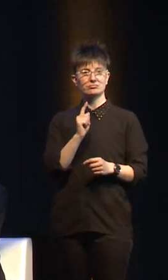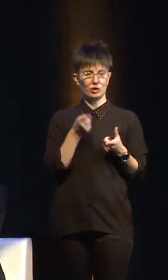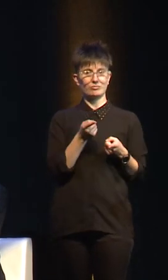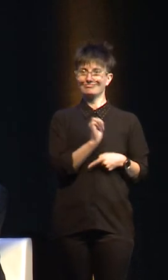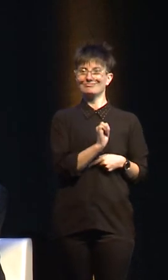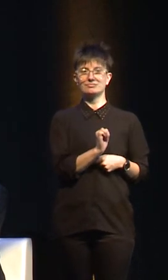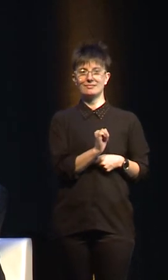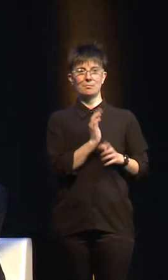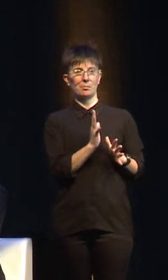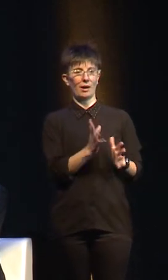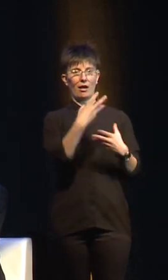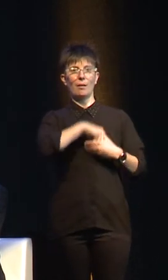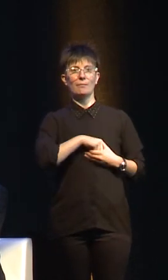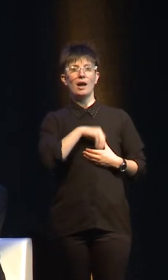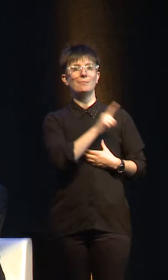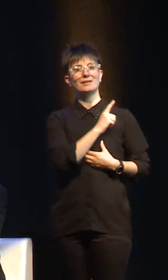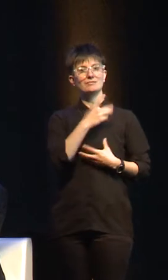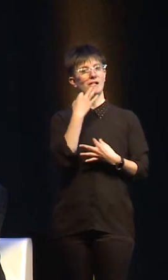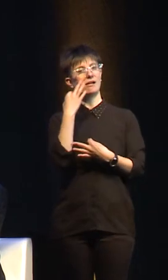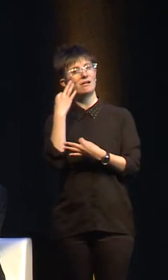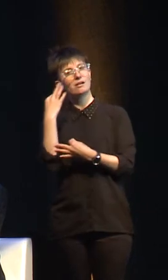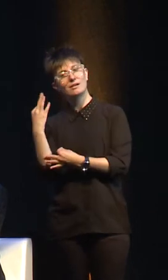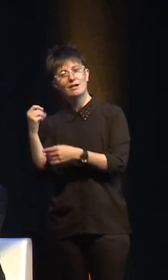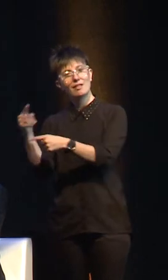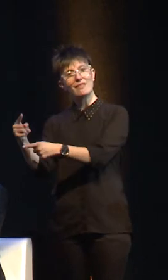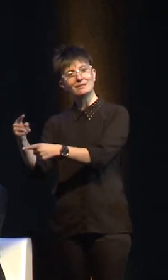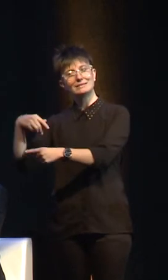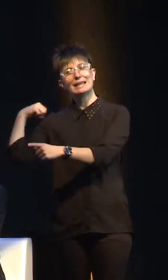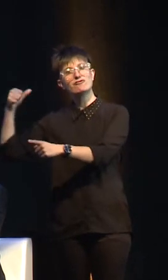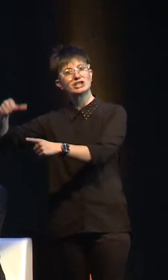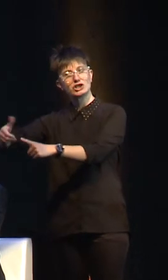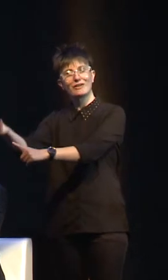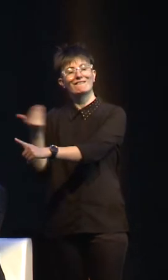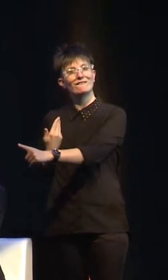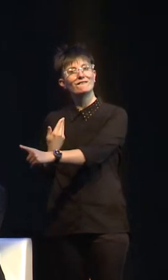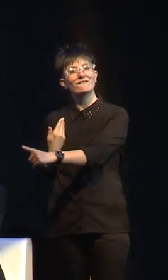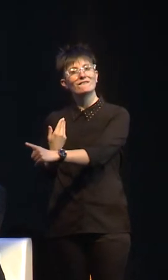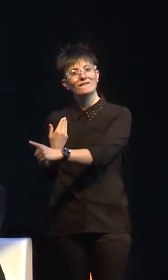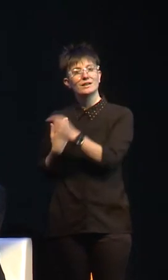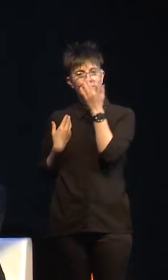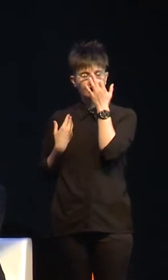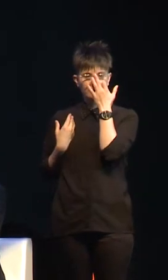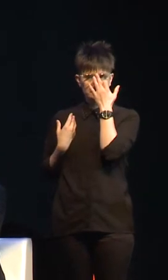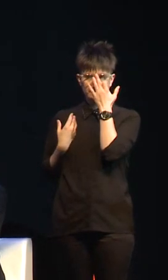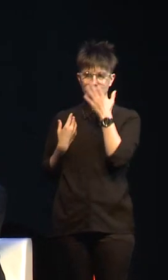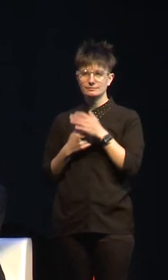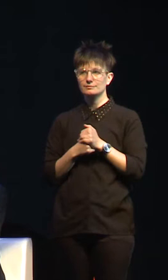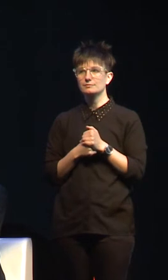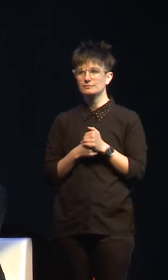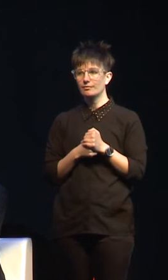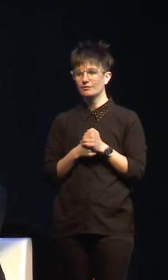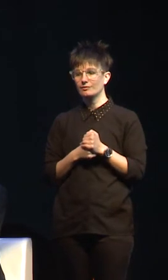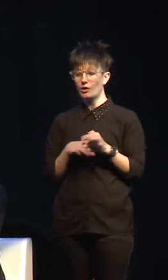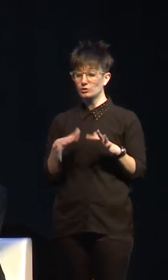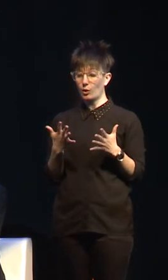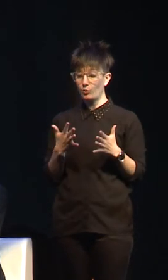it's extraordinary how much pull that heritage has on me. So as we go through this time,